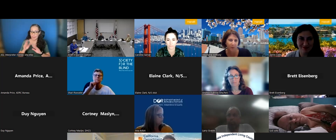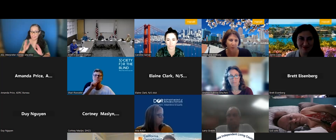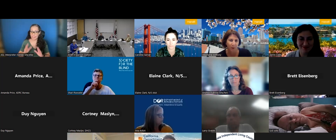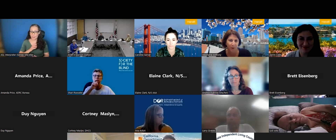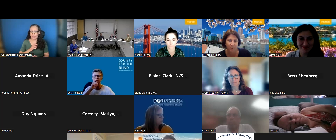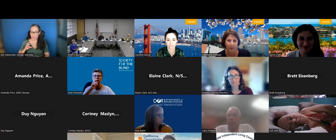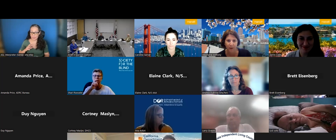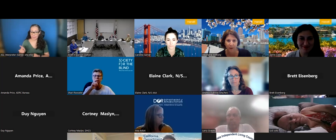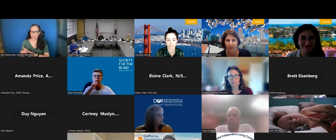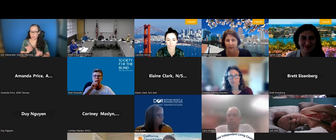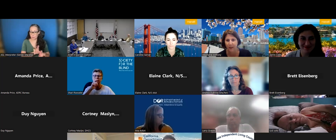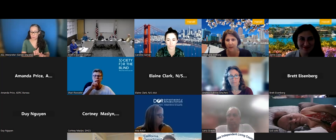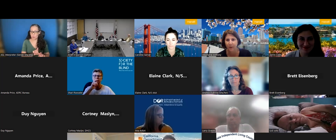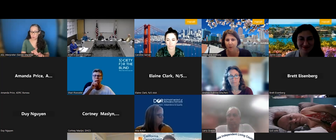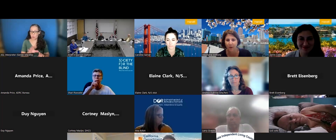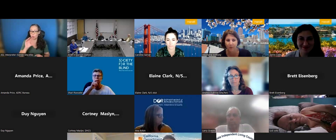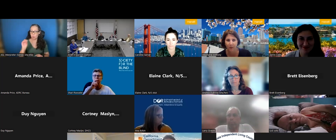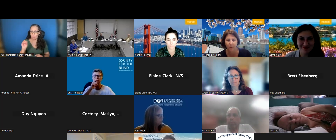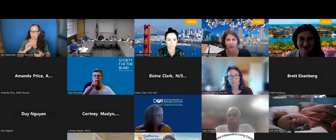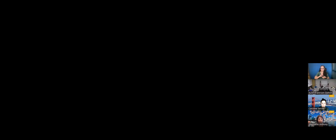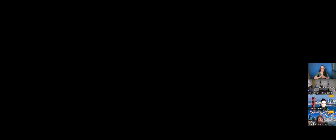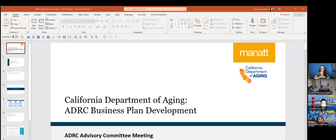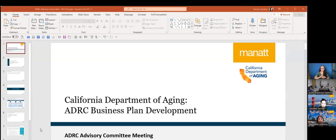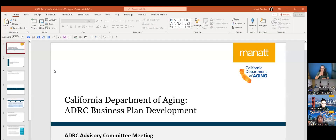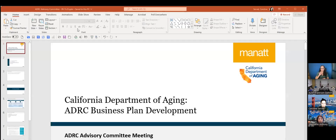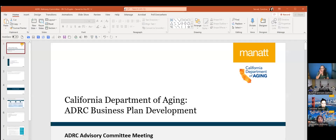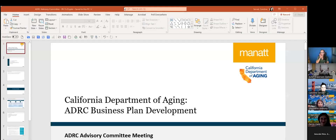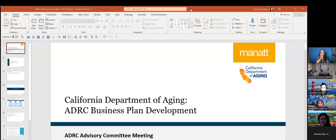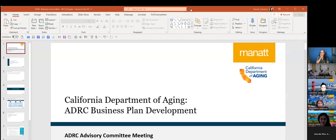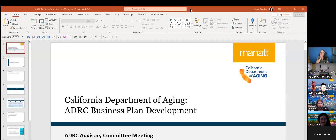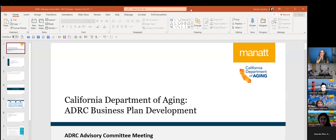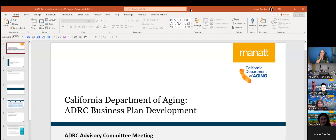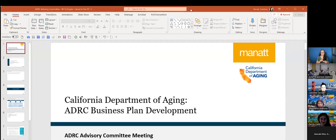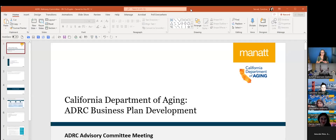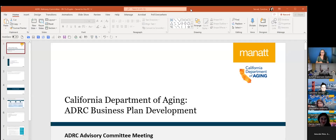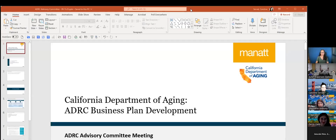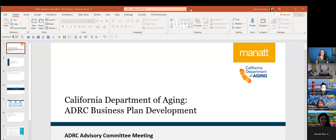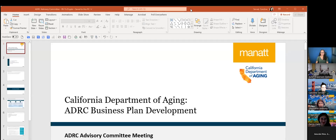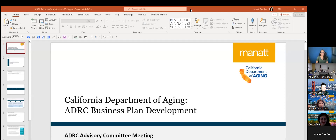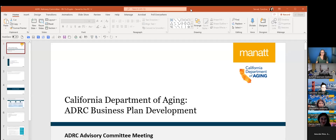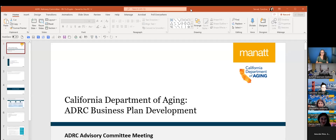core partner um exacts that we've talked to along the way so we do have a deck here um we're going